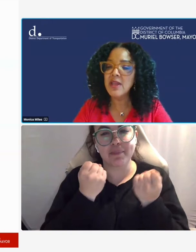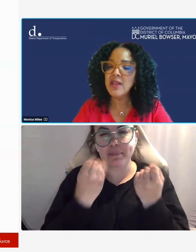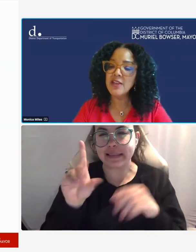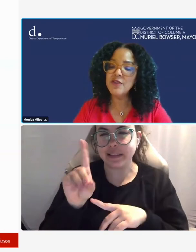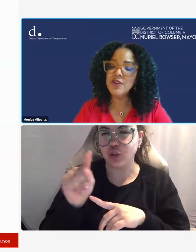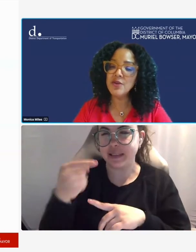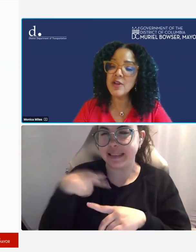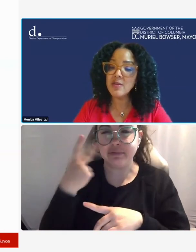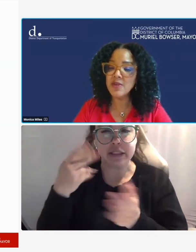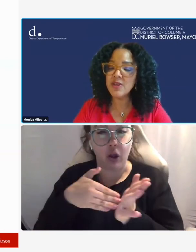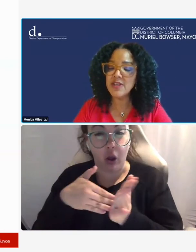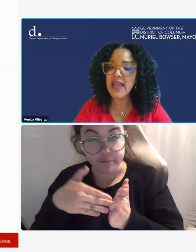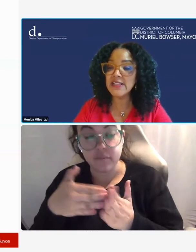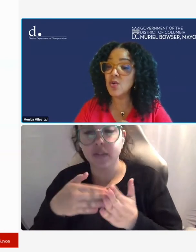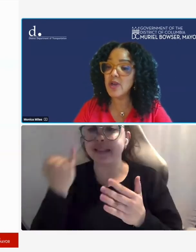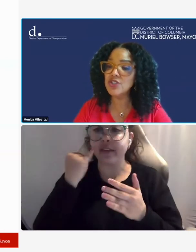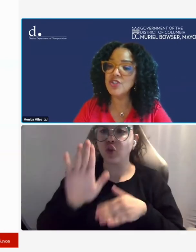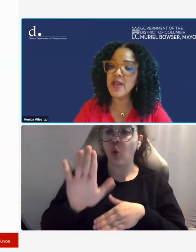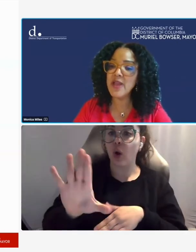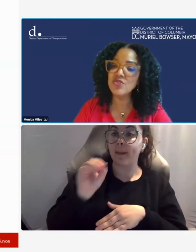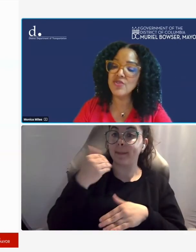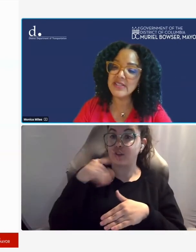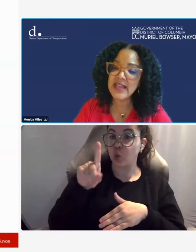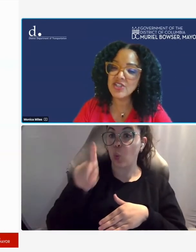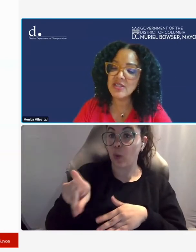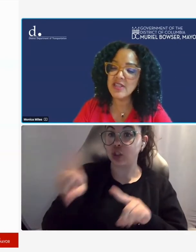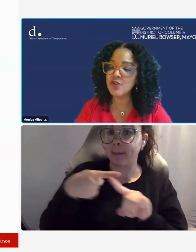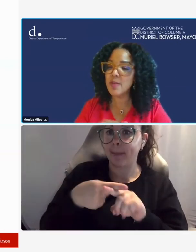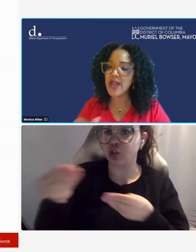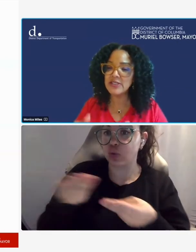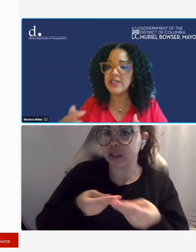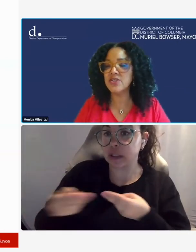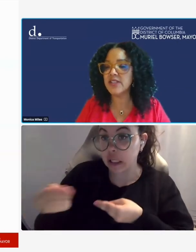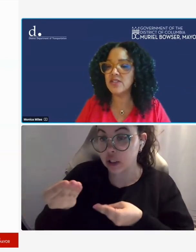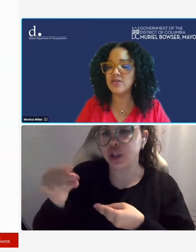if your company has a question about a transaction that you're about to enter into